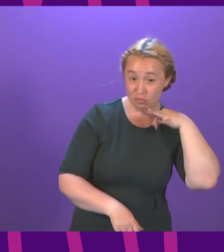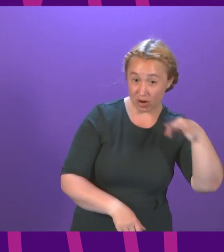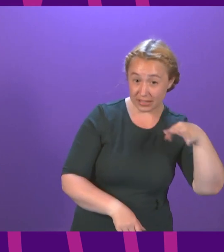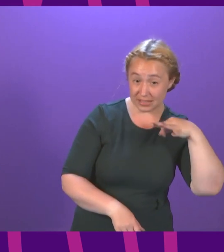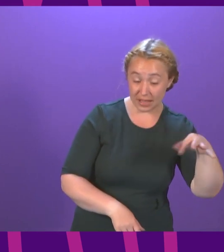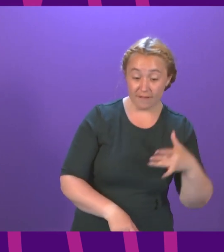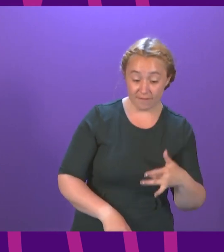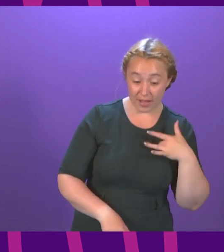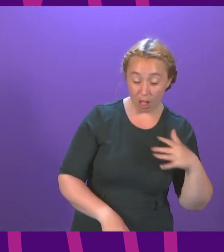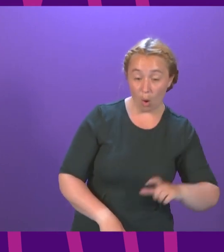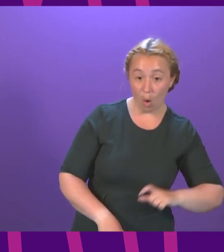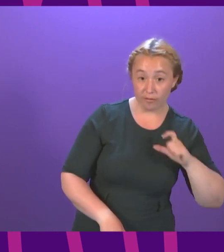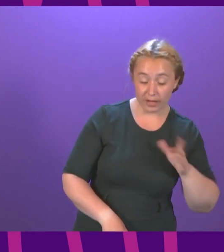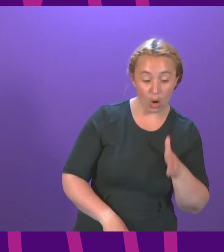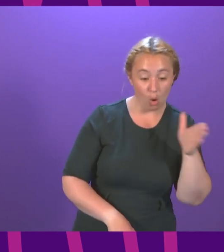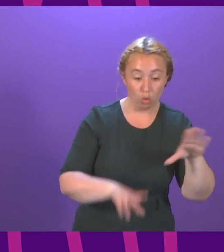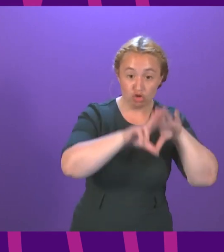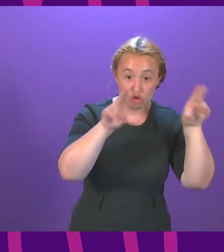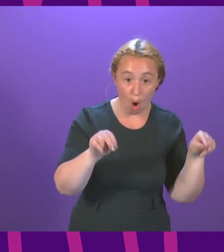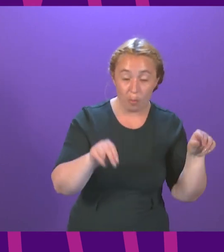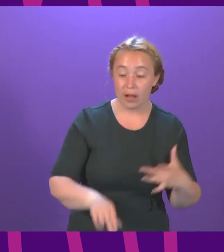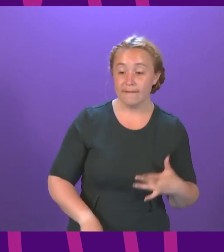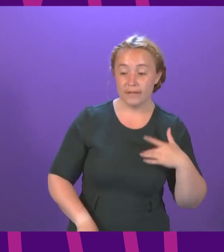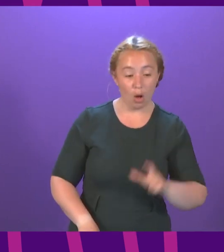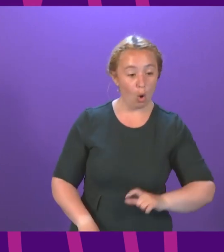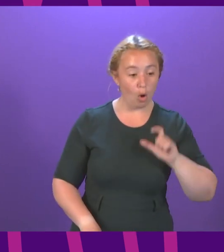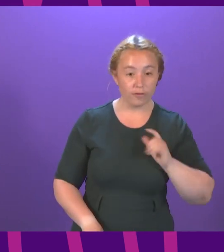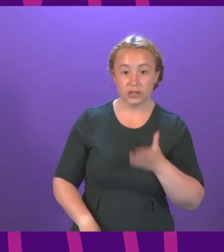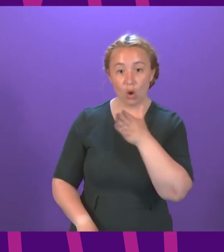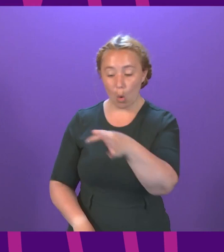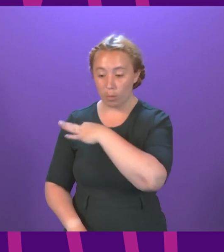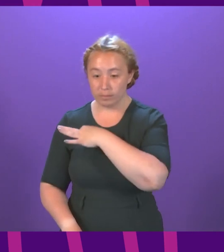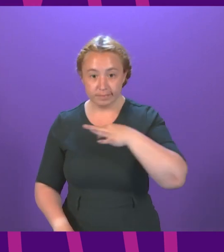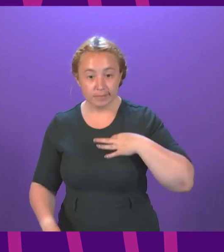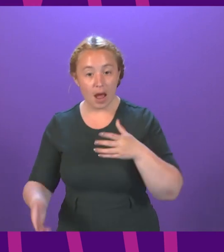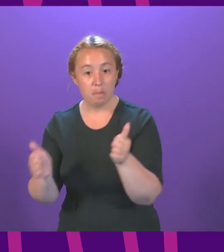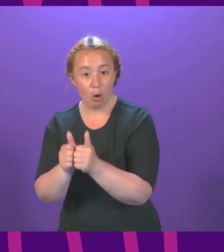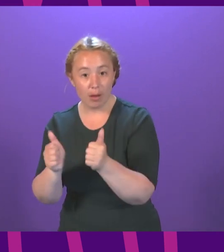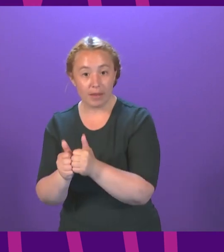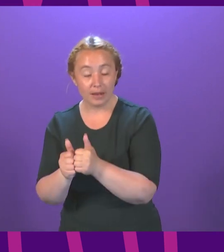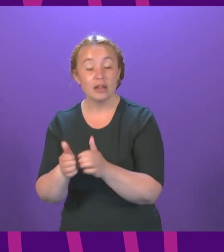medical appointments, as well as to the shops and places that the rest of us want to go. That will